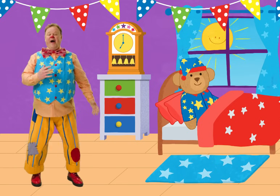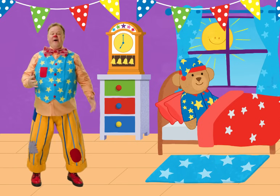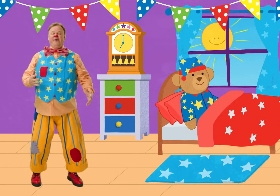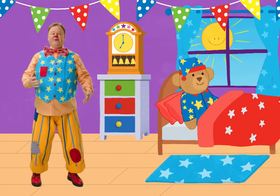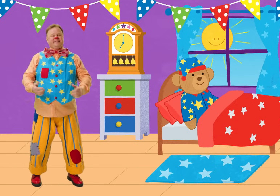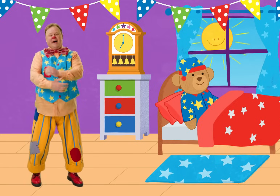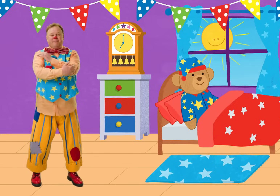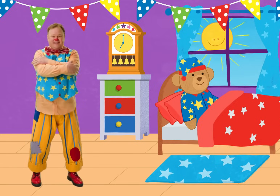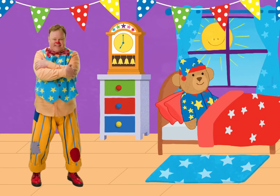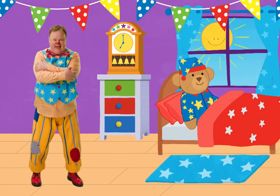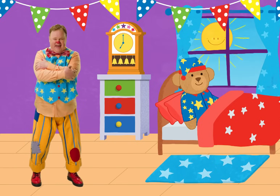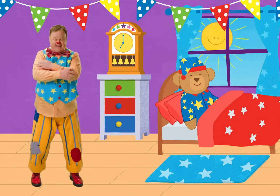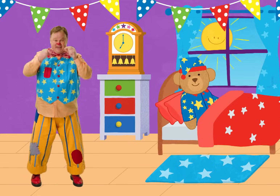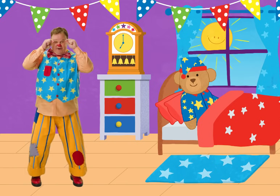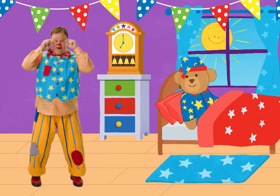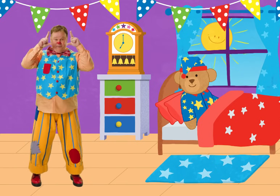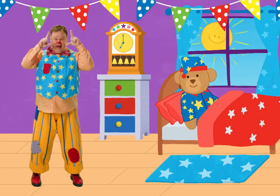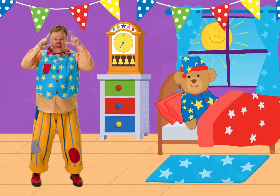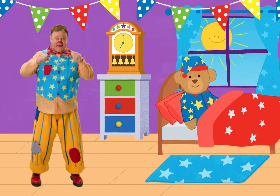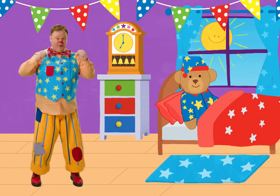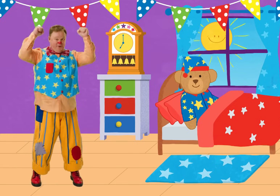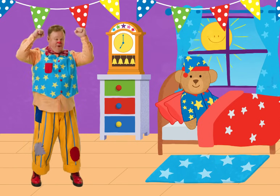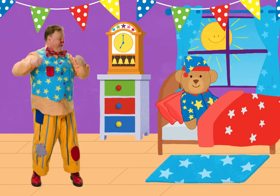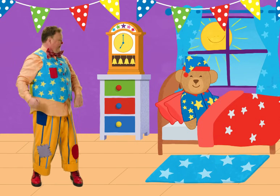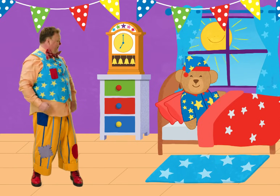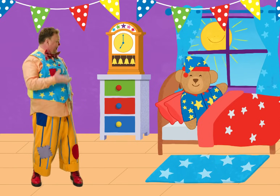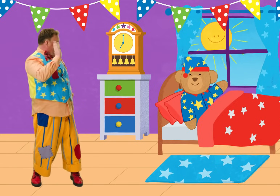oh tumble ted you're awake woo hoo